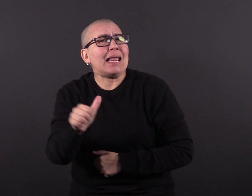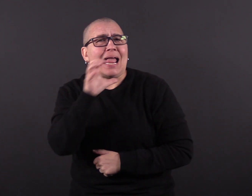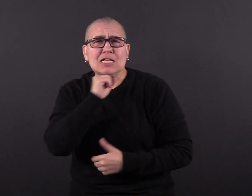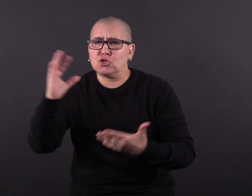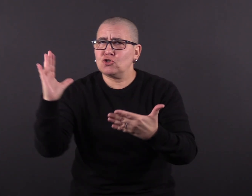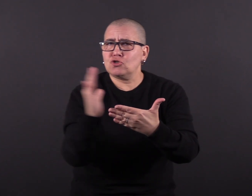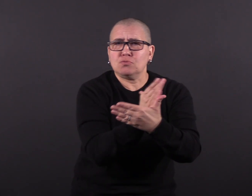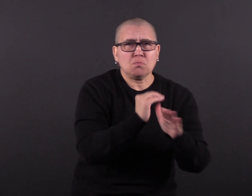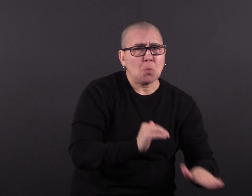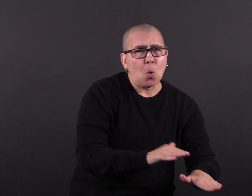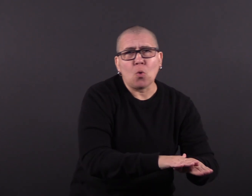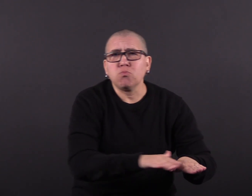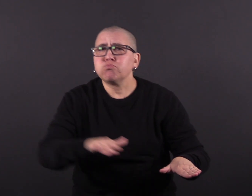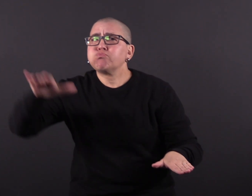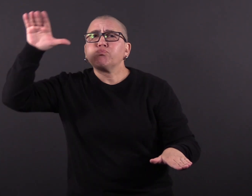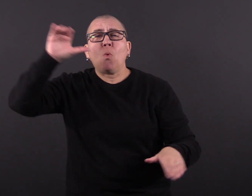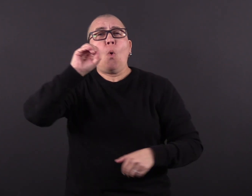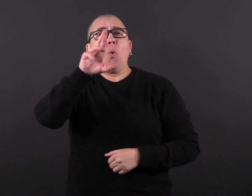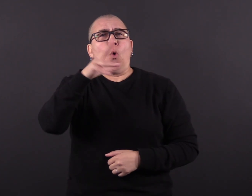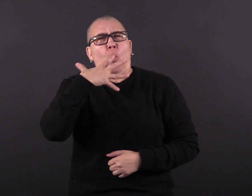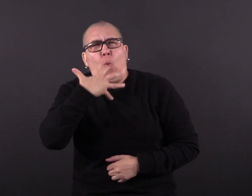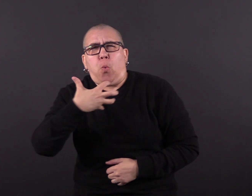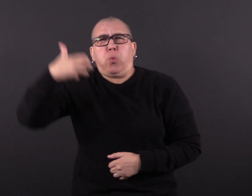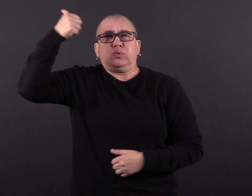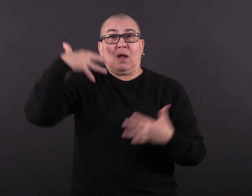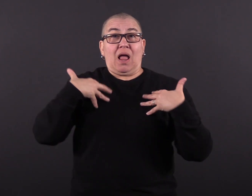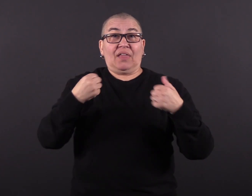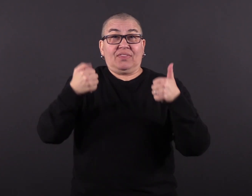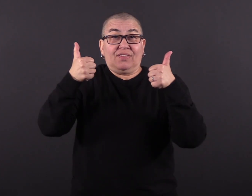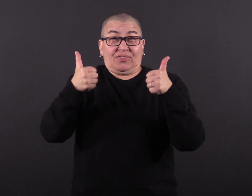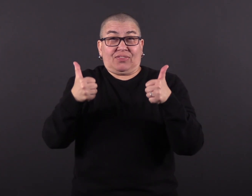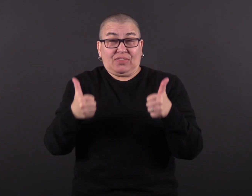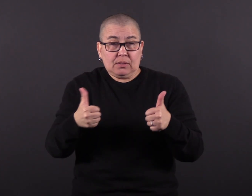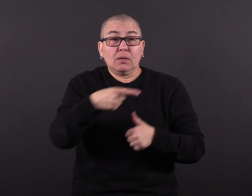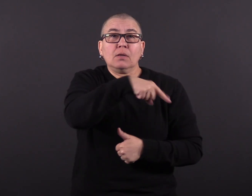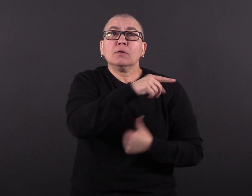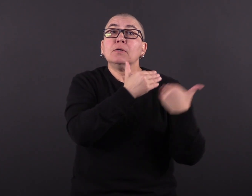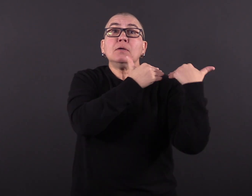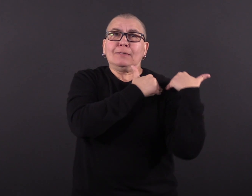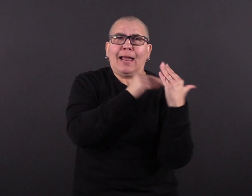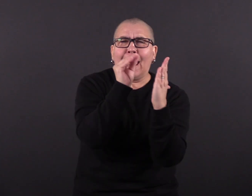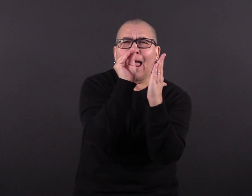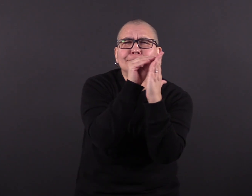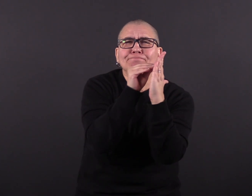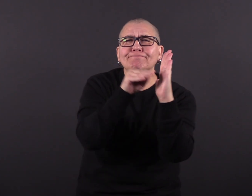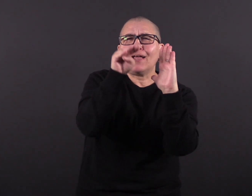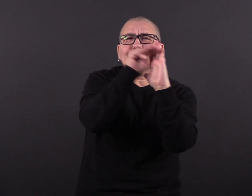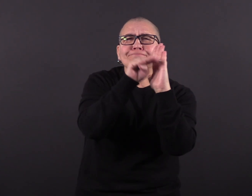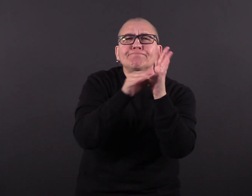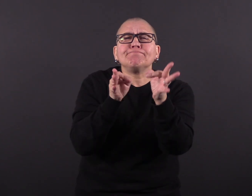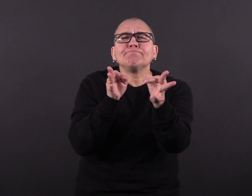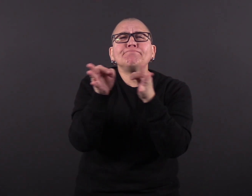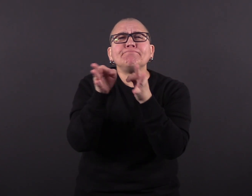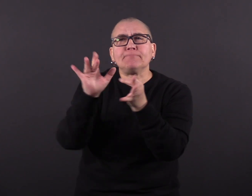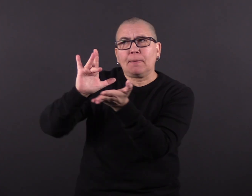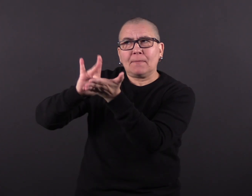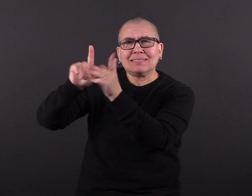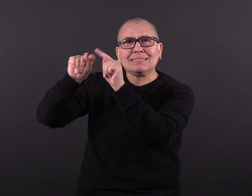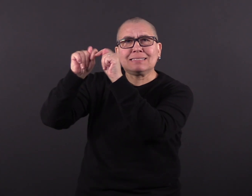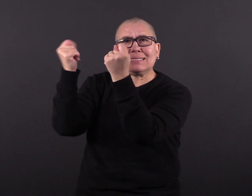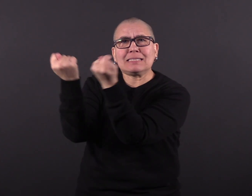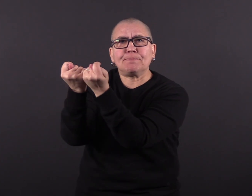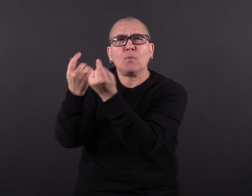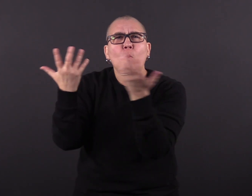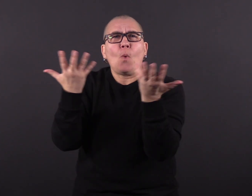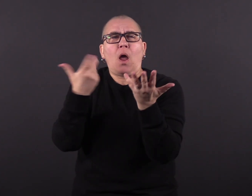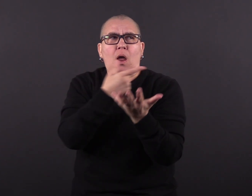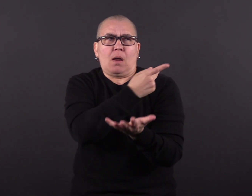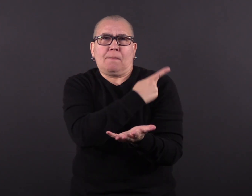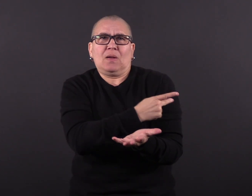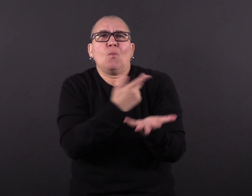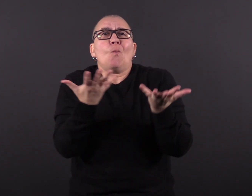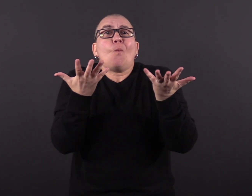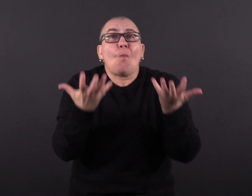list exactly what they want done should they, the patient, may face future medical